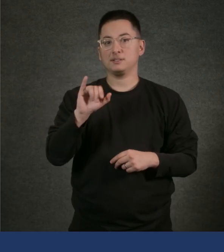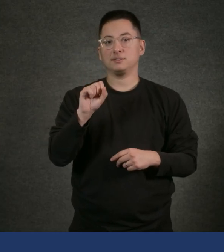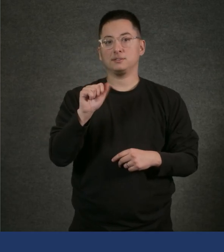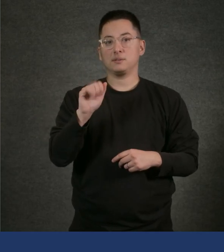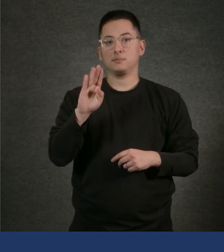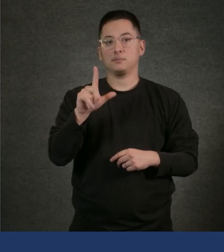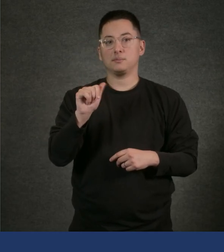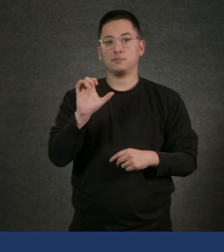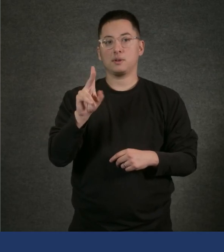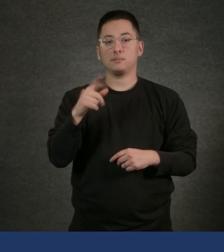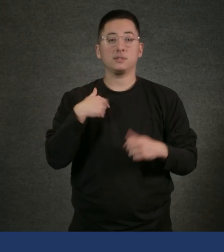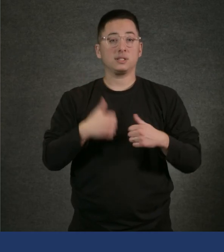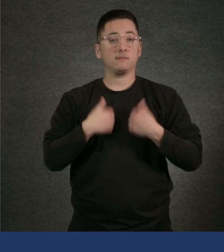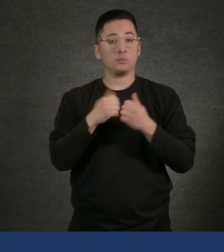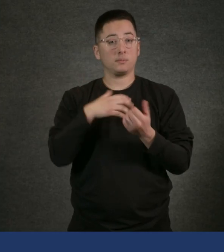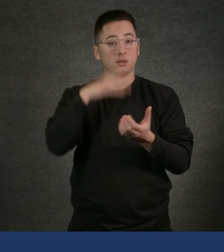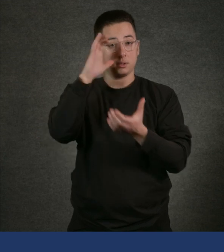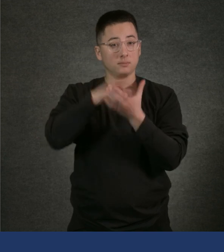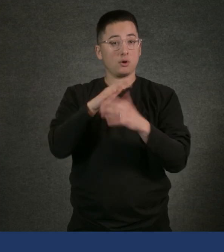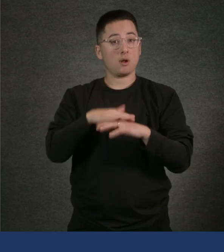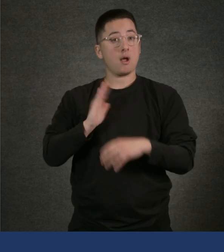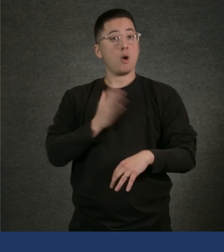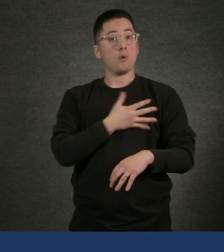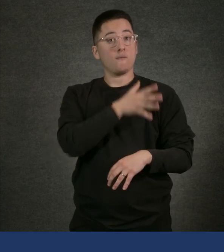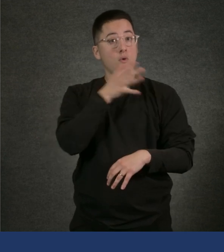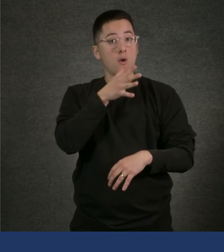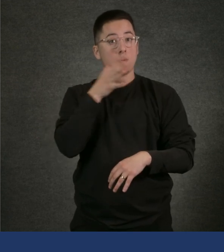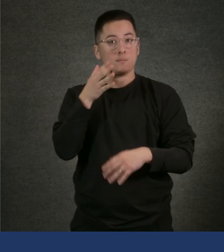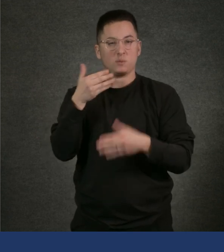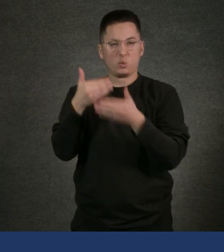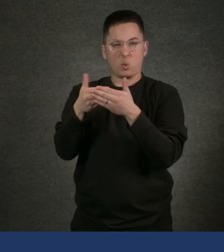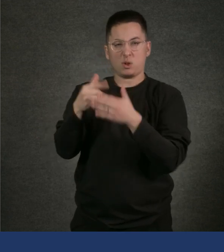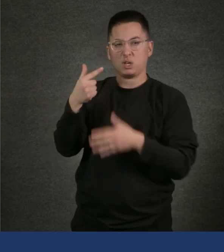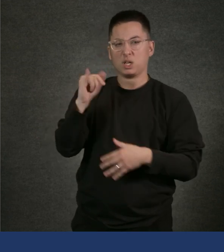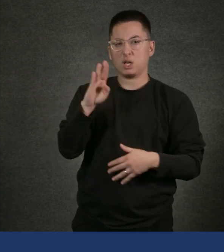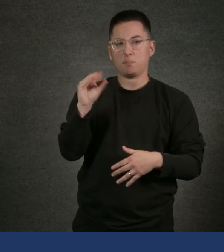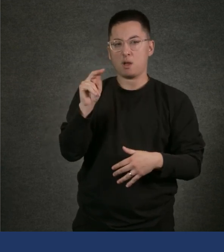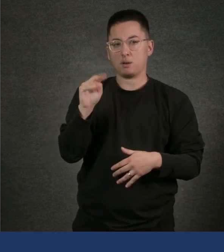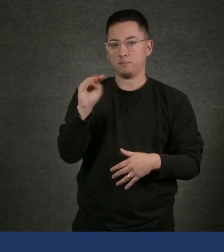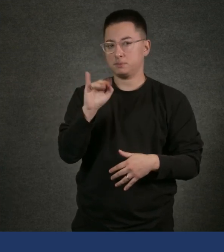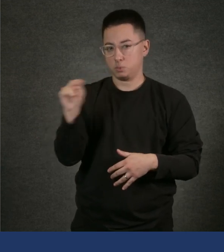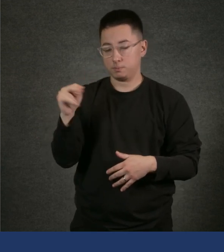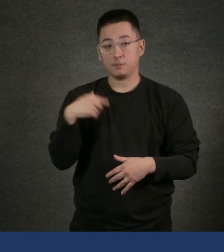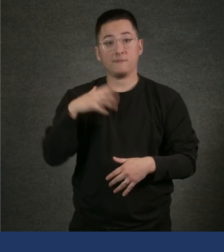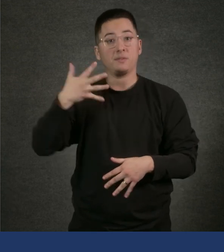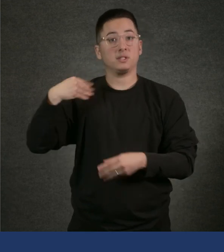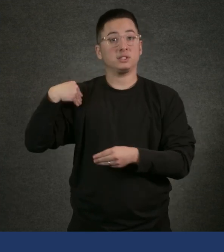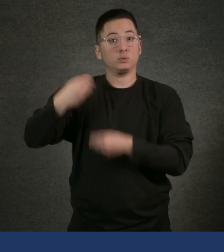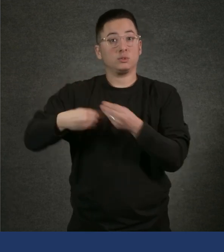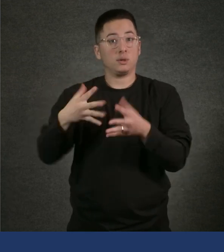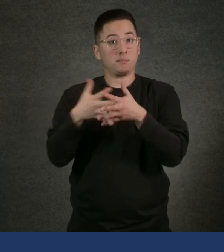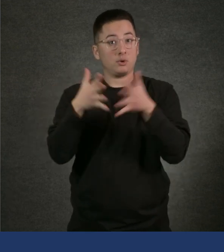I live with my husband on the farm here outside Gibbon, Minnesota. I'm a fifth-generation American of English and German heritage